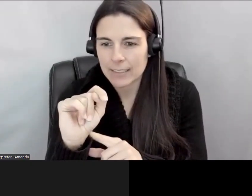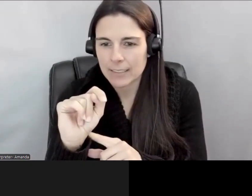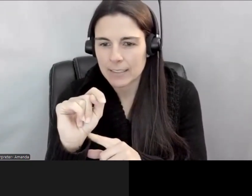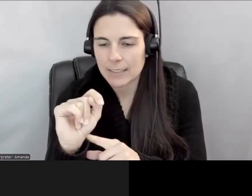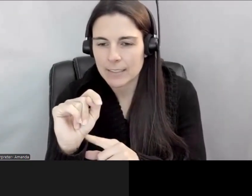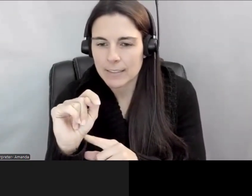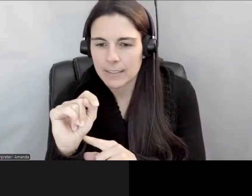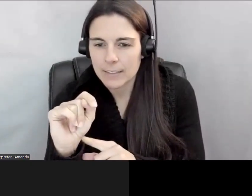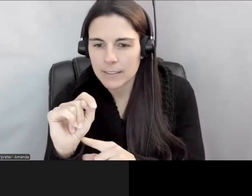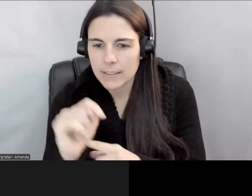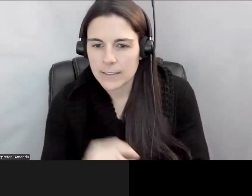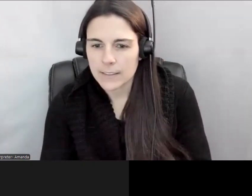Um,